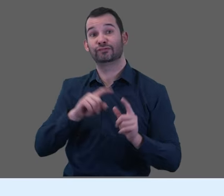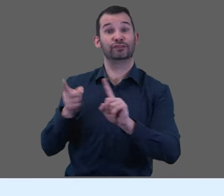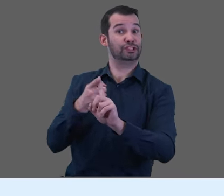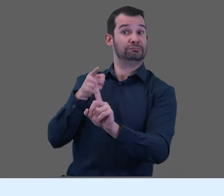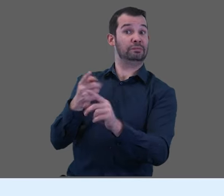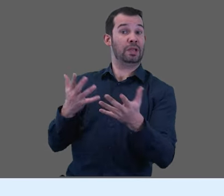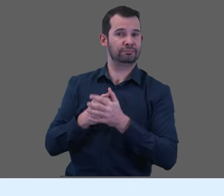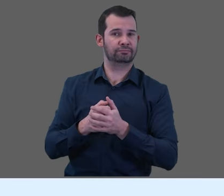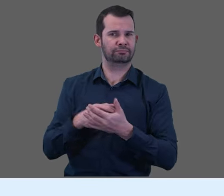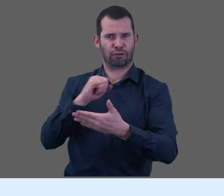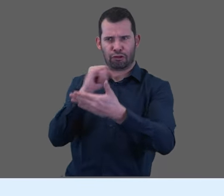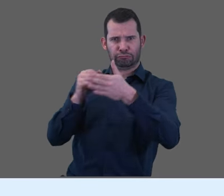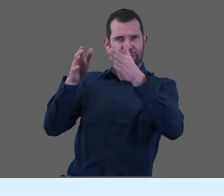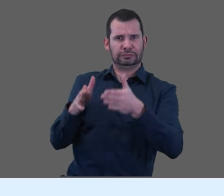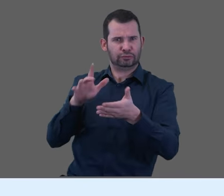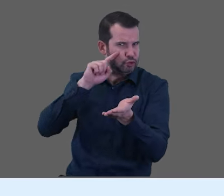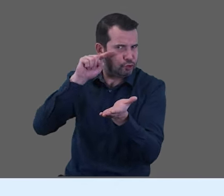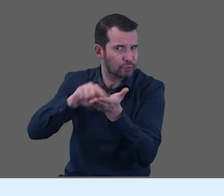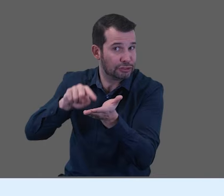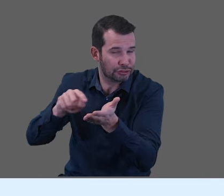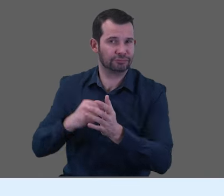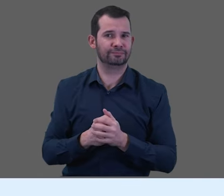The first is artistic research.